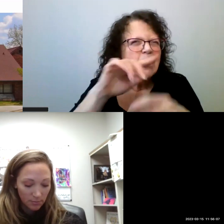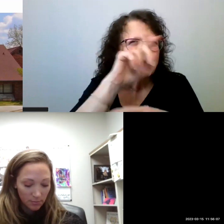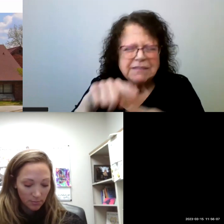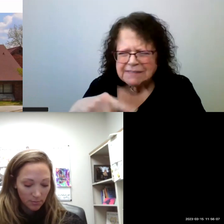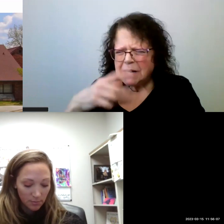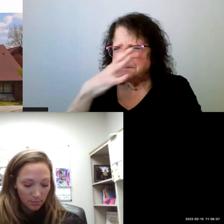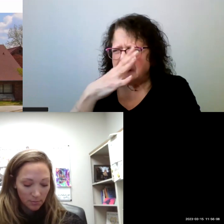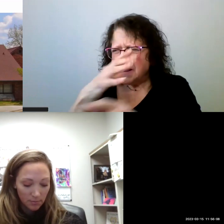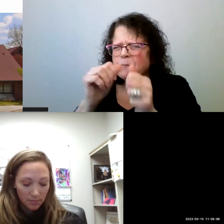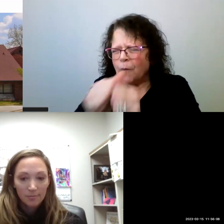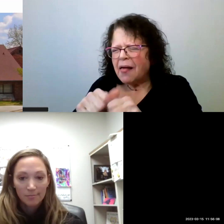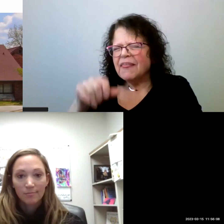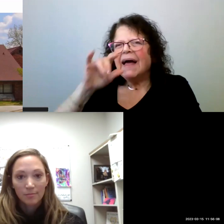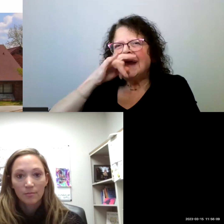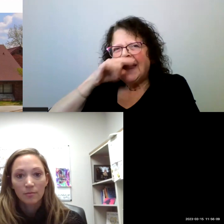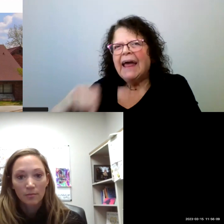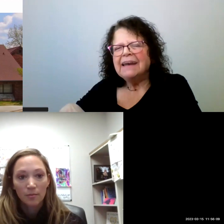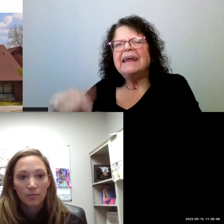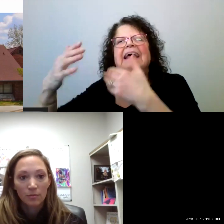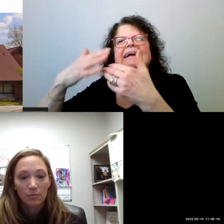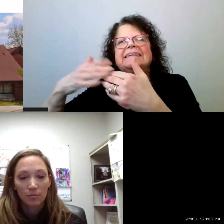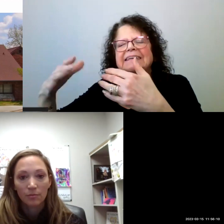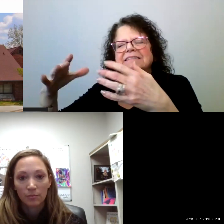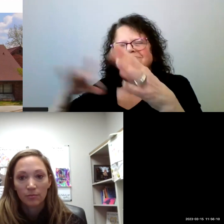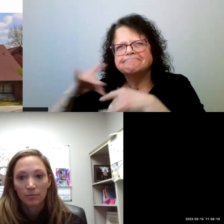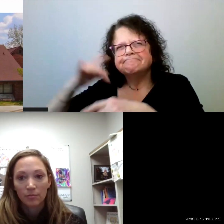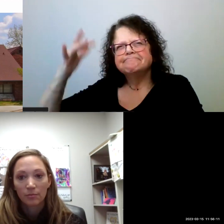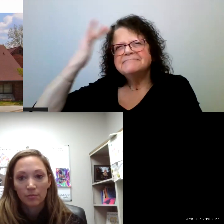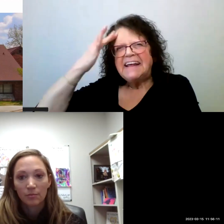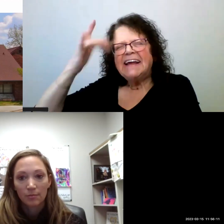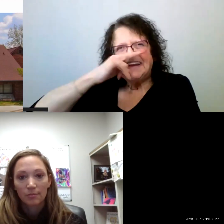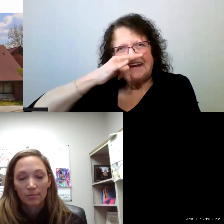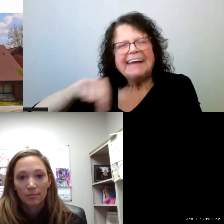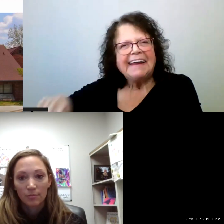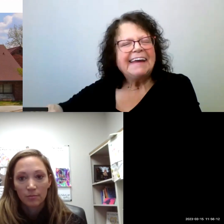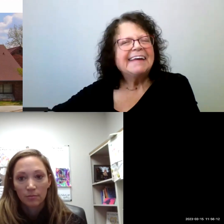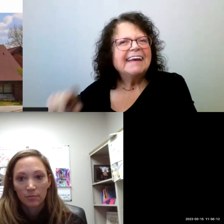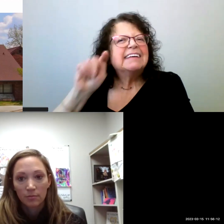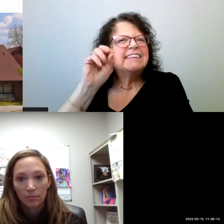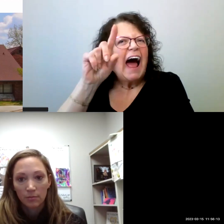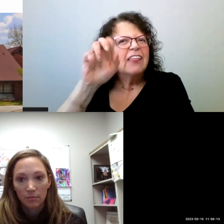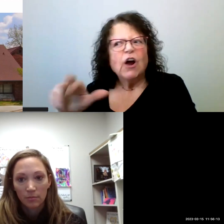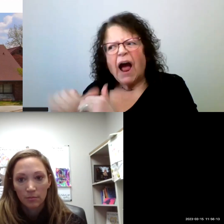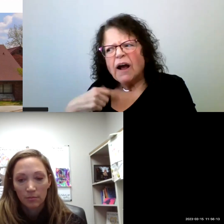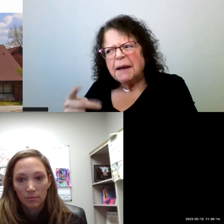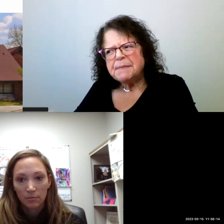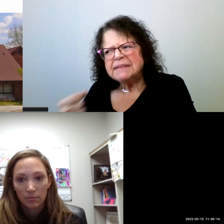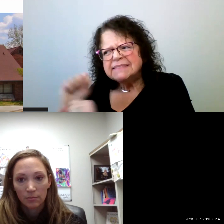toddler, how do I keep him safe when the emergency ends? When we need to get go to the hospital where masks aren't mandated.